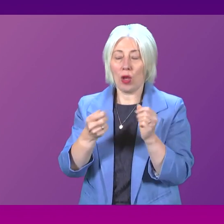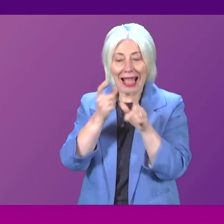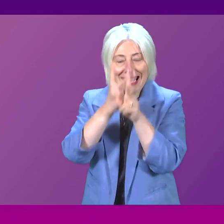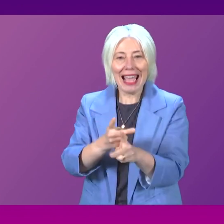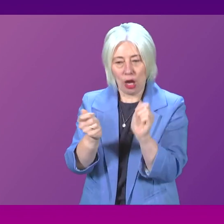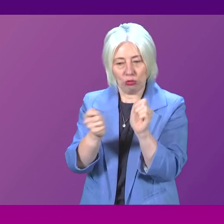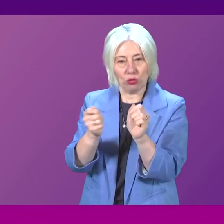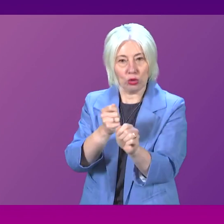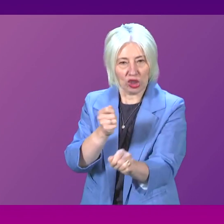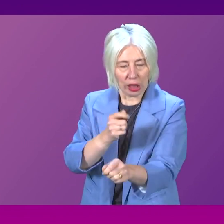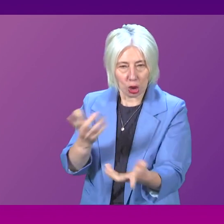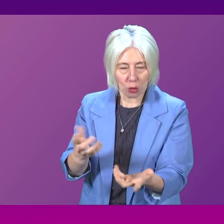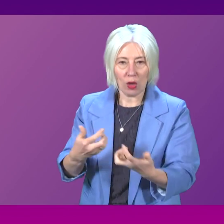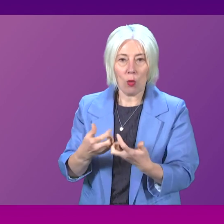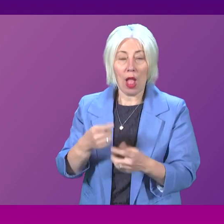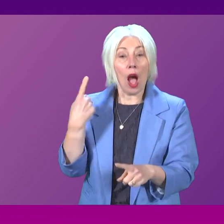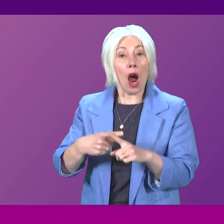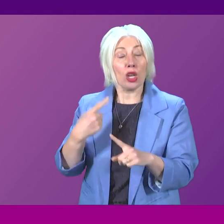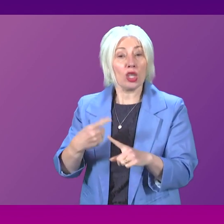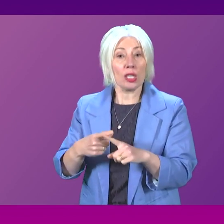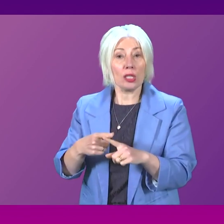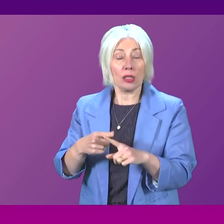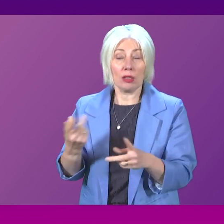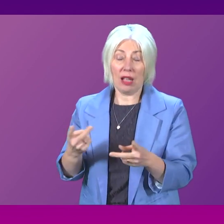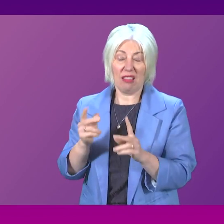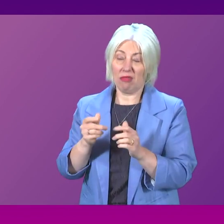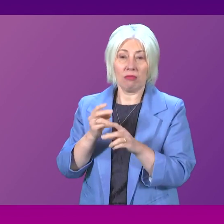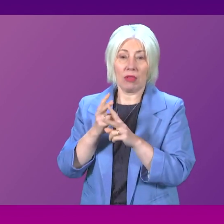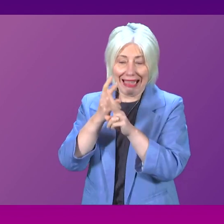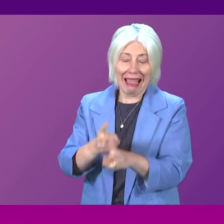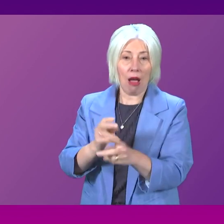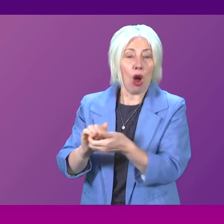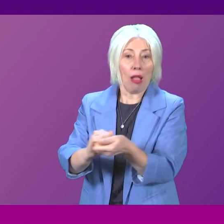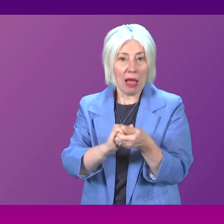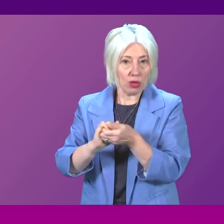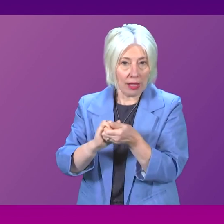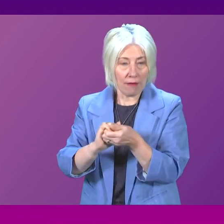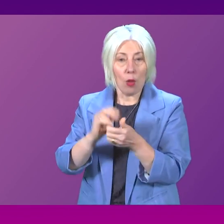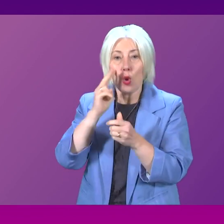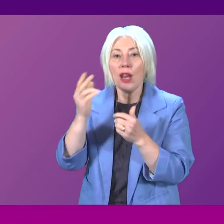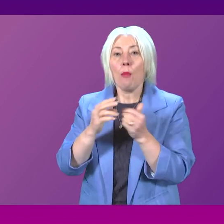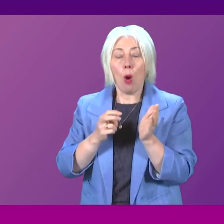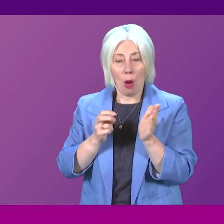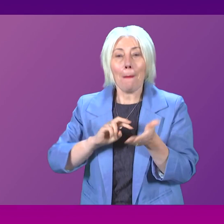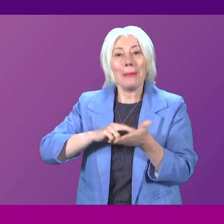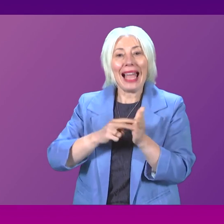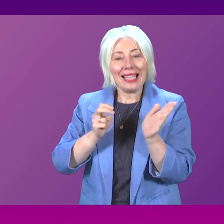For example, as part of the urgent and unscheduled care collaborative, we are looking at more scheduled appointments for accident and emergency.